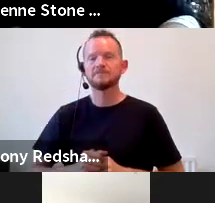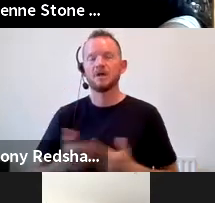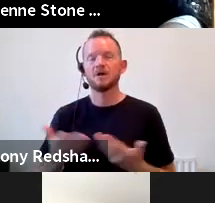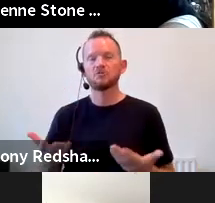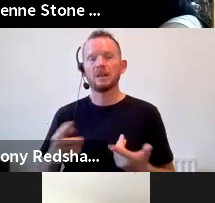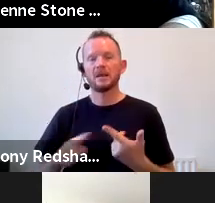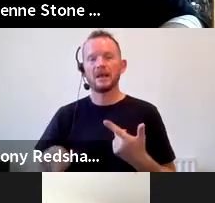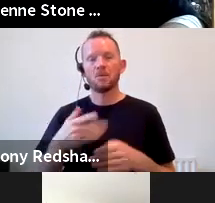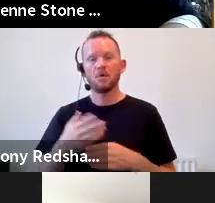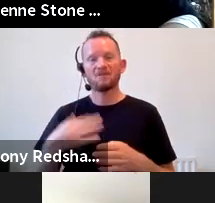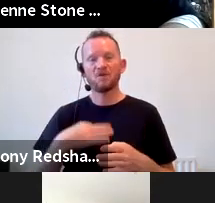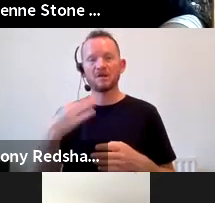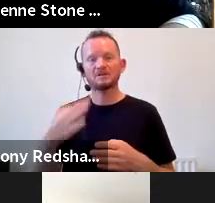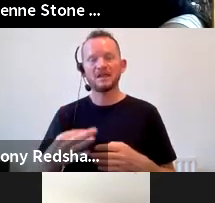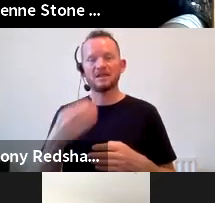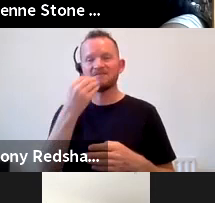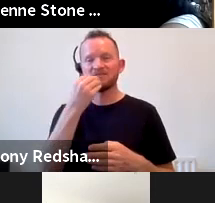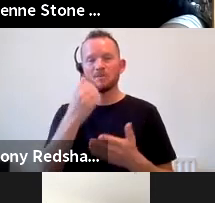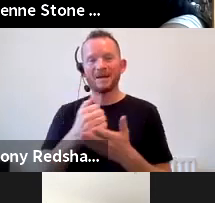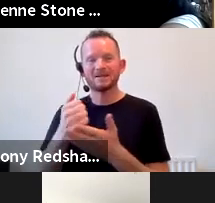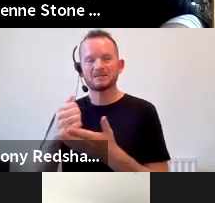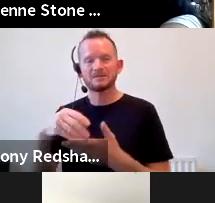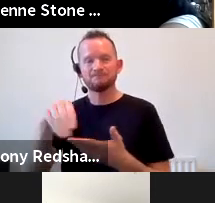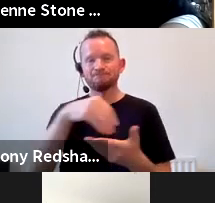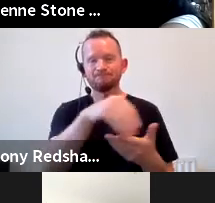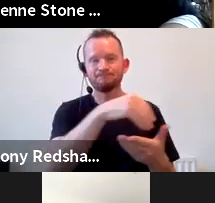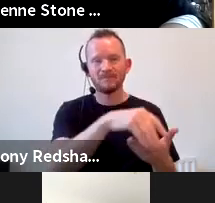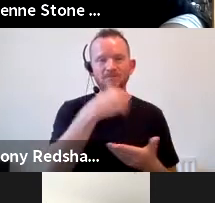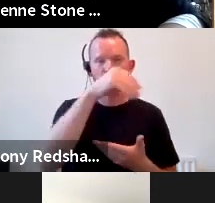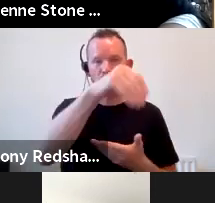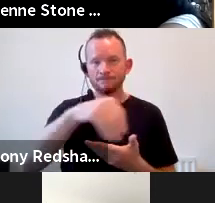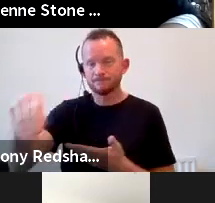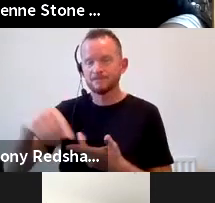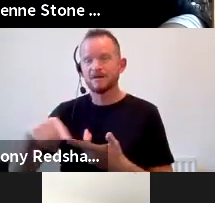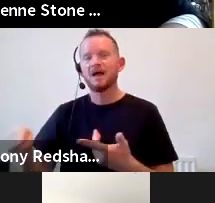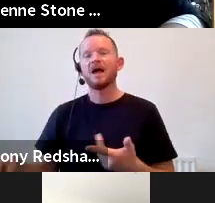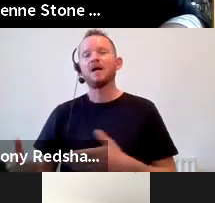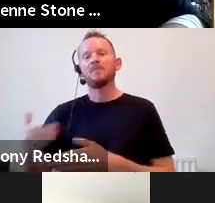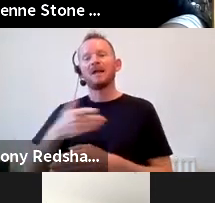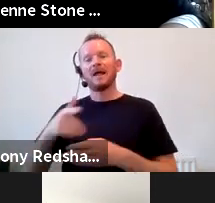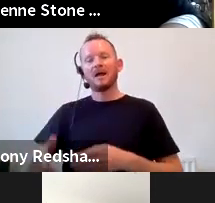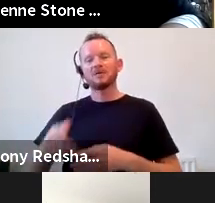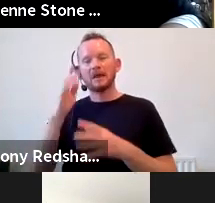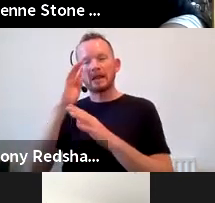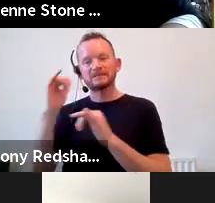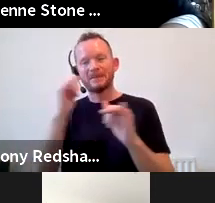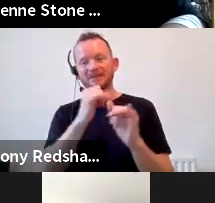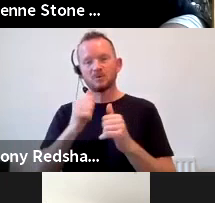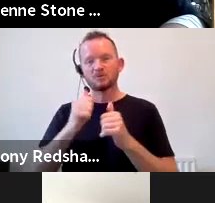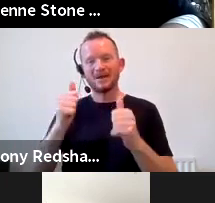I currently work and volunteer in food banks and prior to this was an inch back to the Greater Manchester Police.